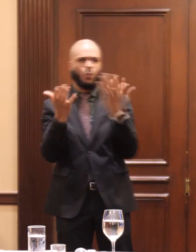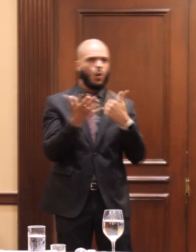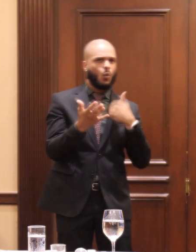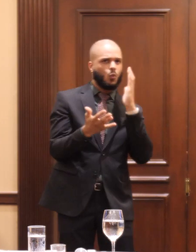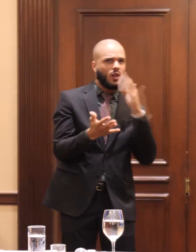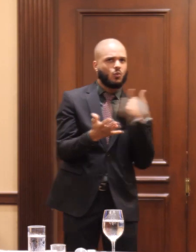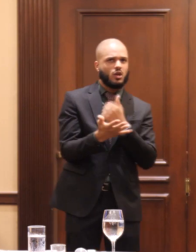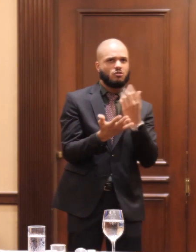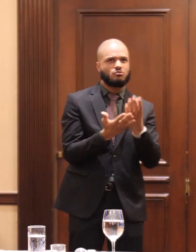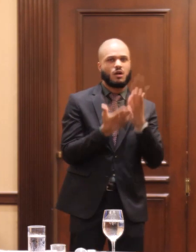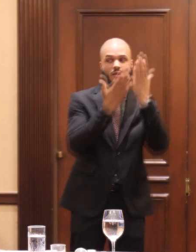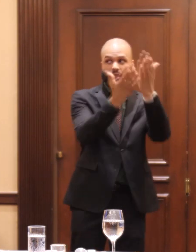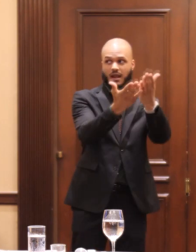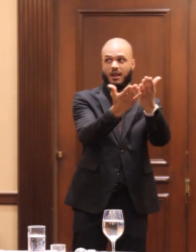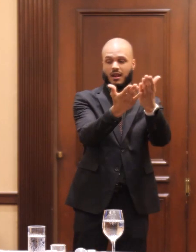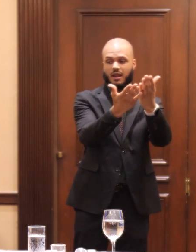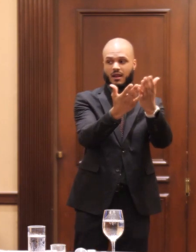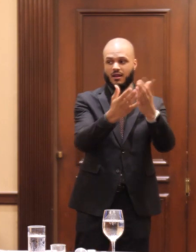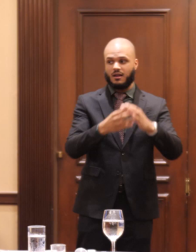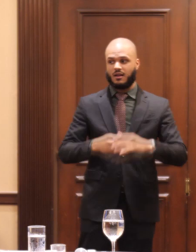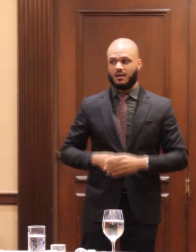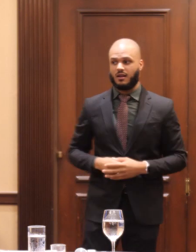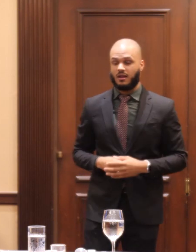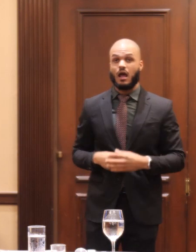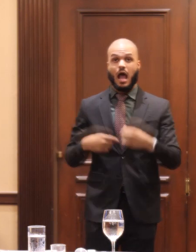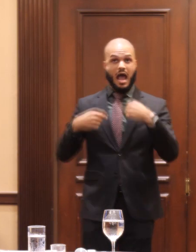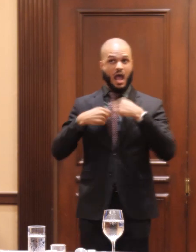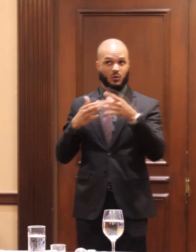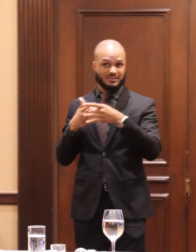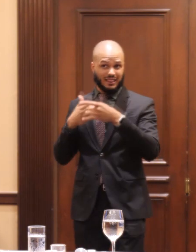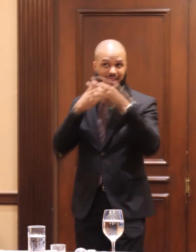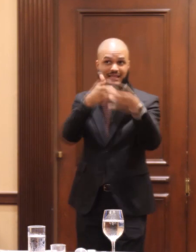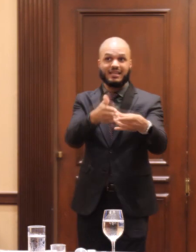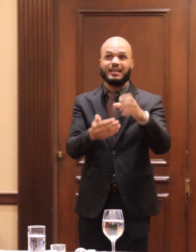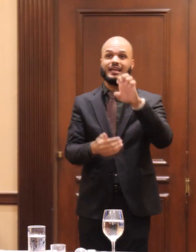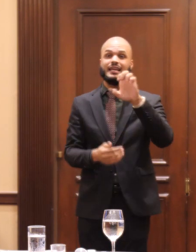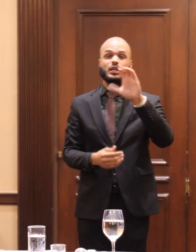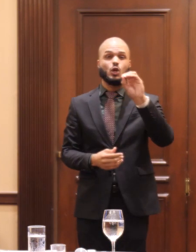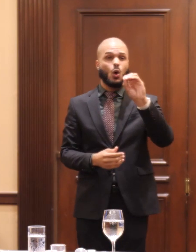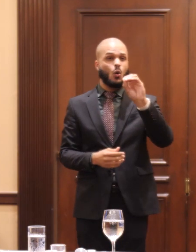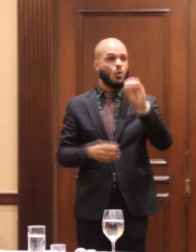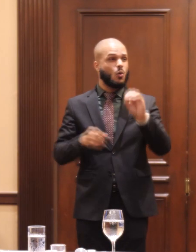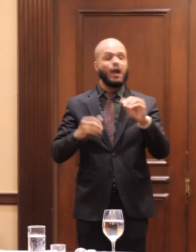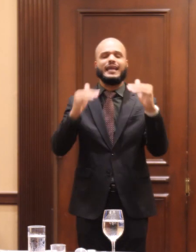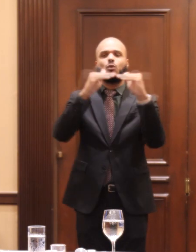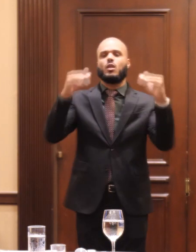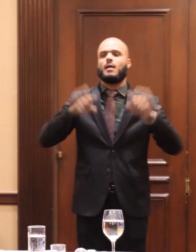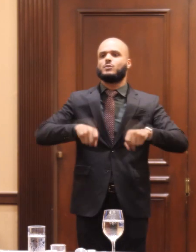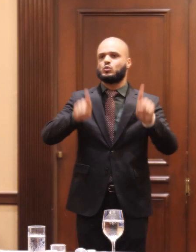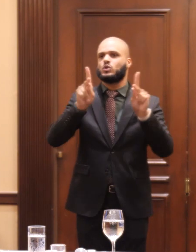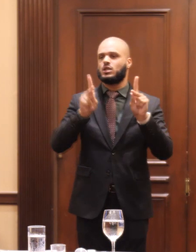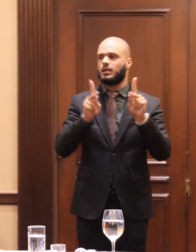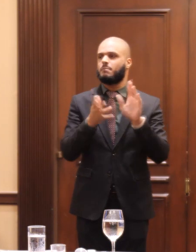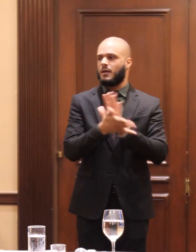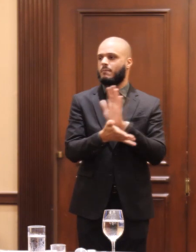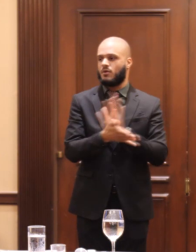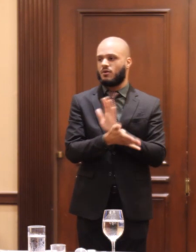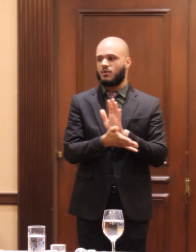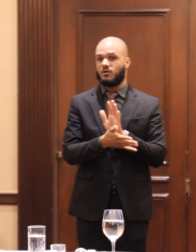under that I was steering the Equal Opportunity laws paper and they they sort of seem to love